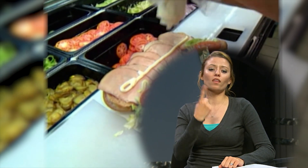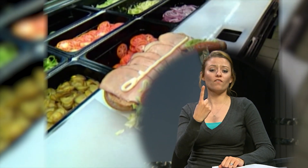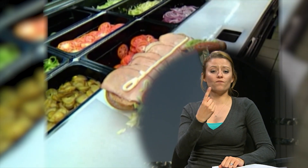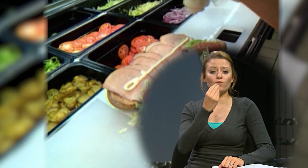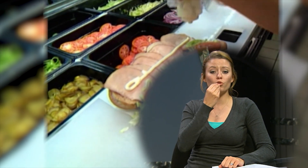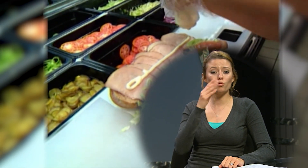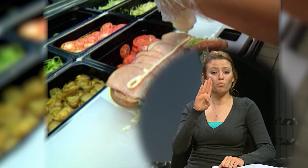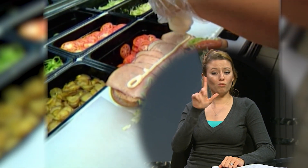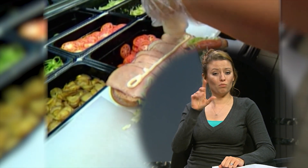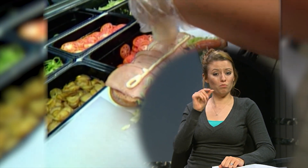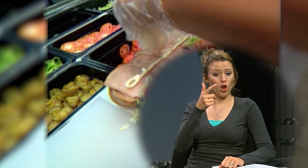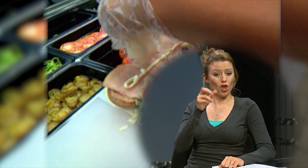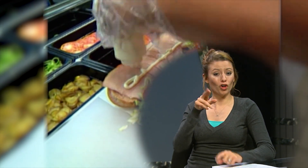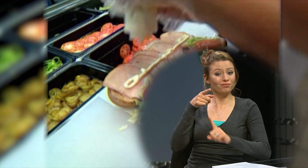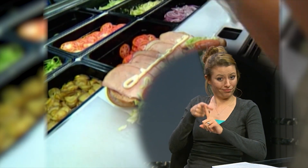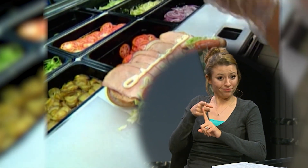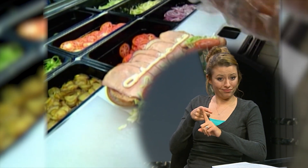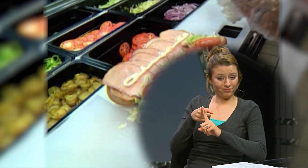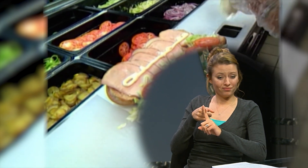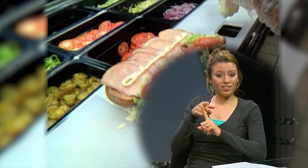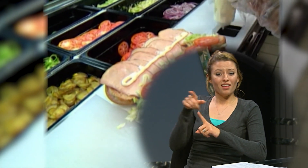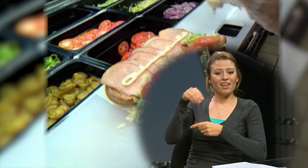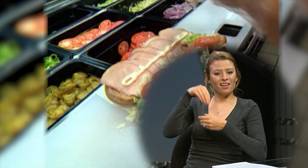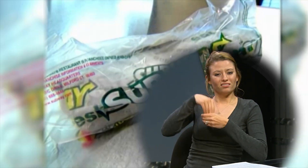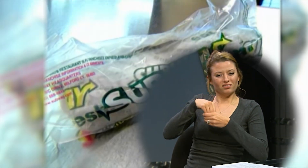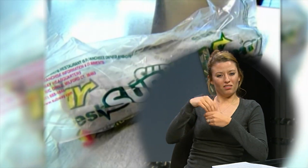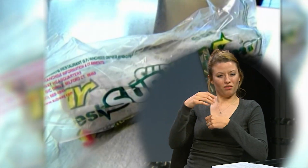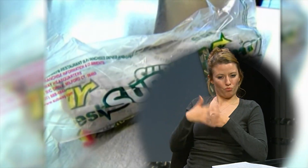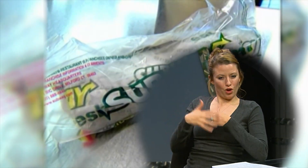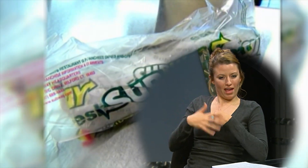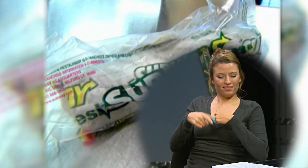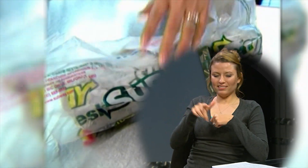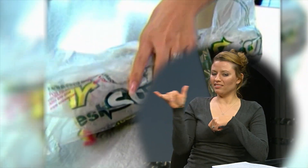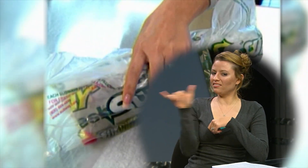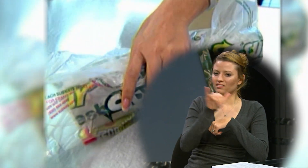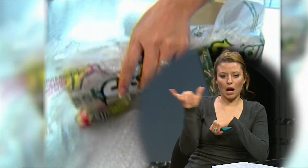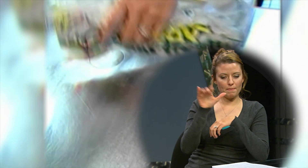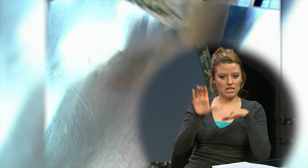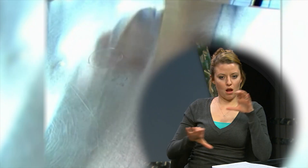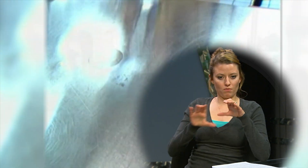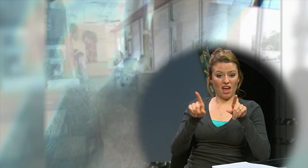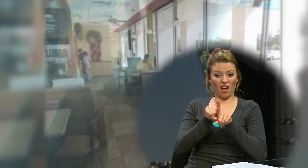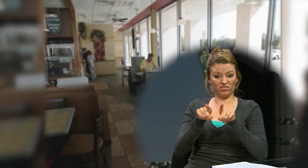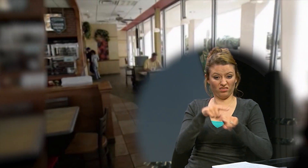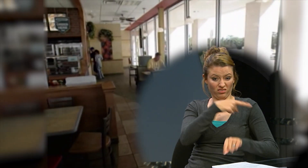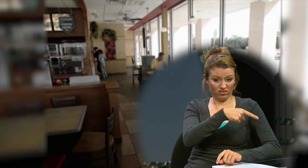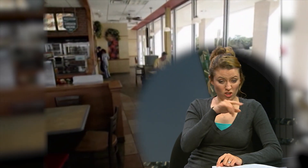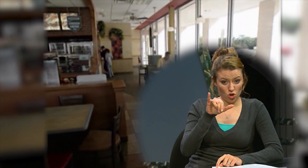A FOOD BLOGGER POINTED OUT THAT THE BREAD IN AMERICA HAS THE SAME CHEMICALS AS YOGA